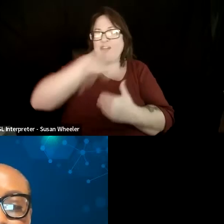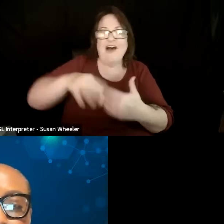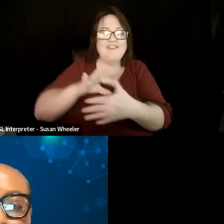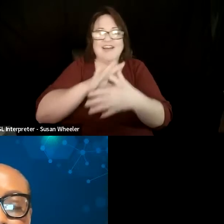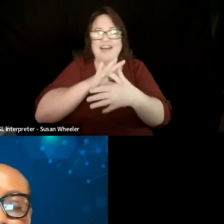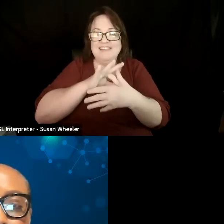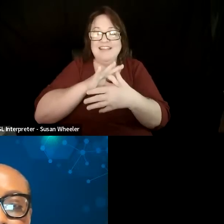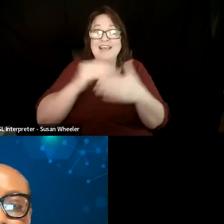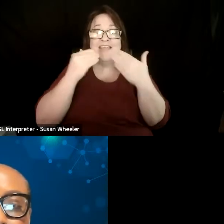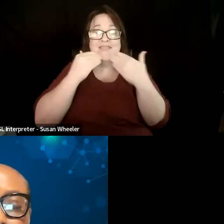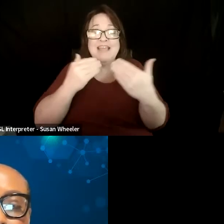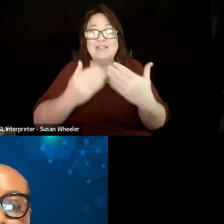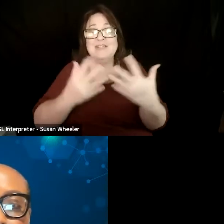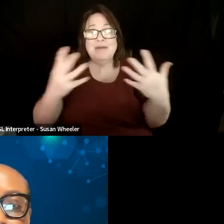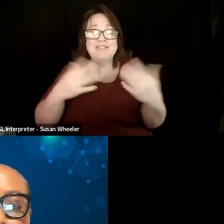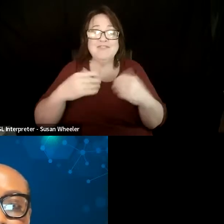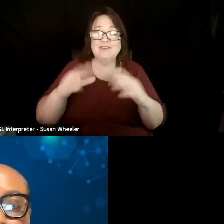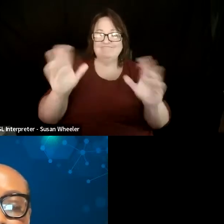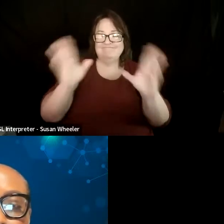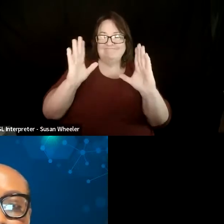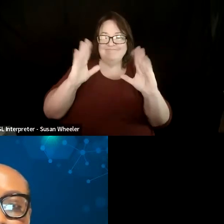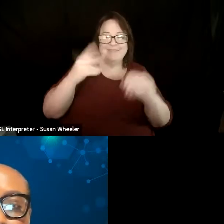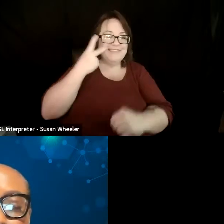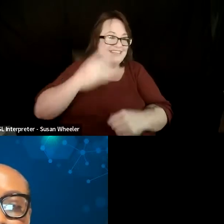Thank you everybody so much for tuning in and we'll see you next time.